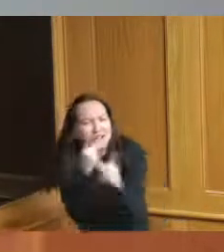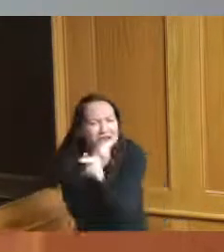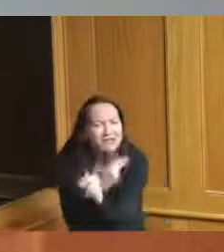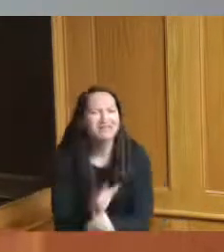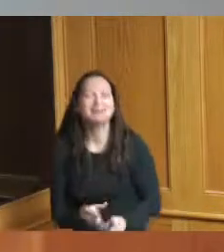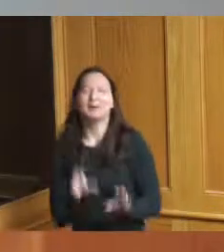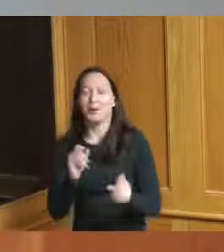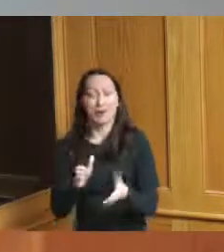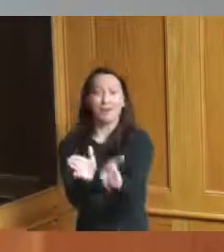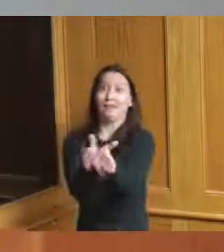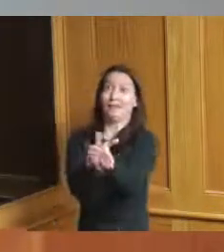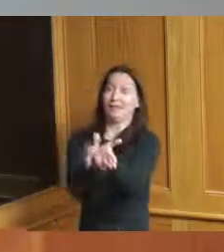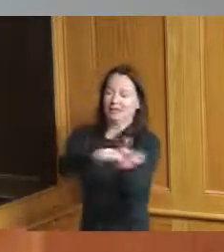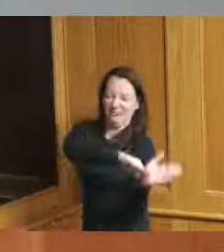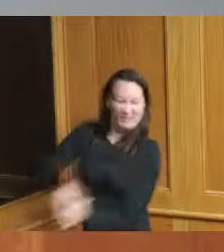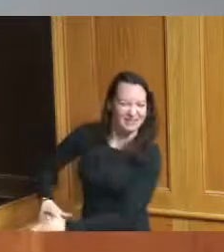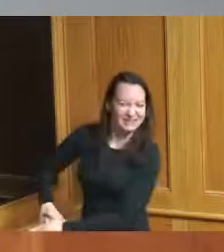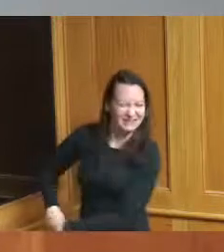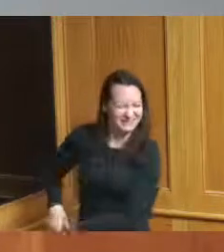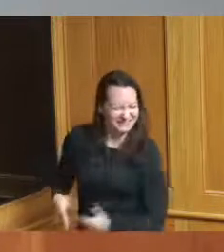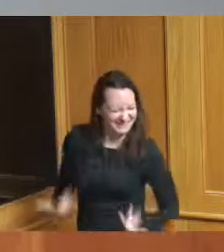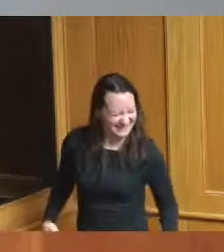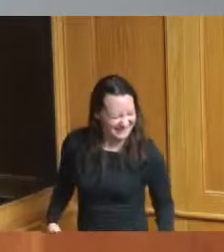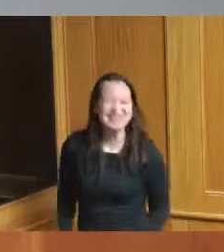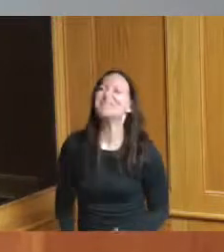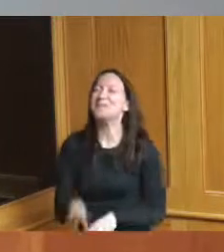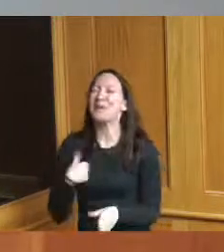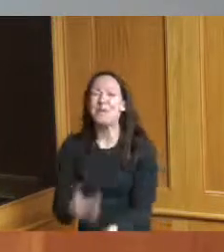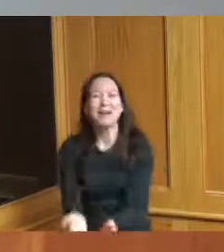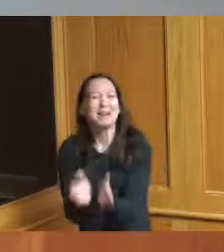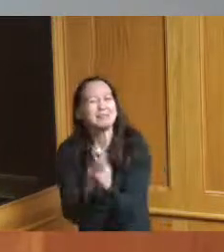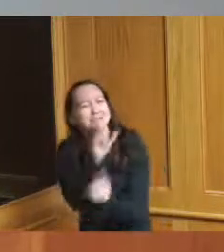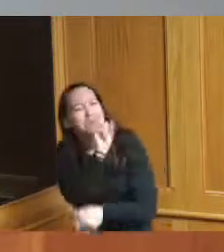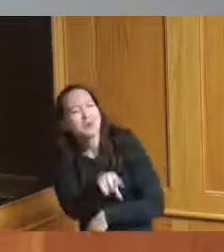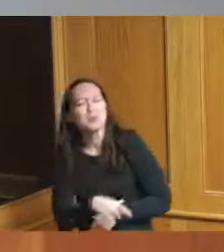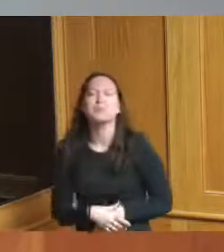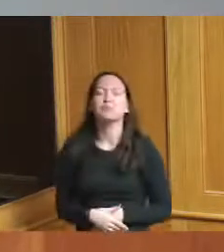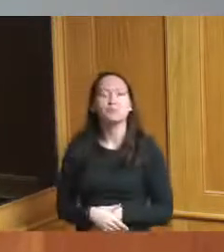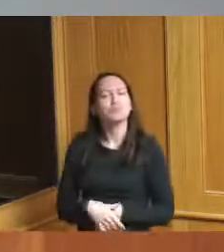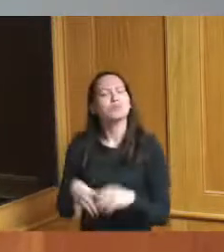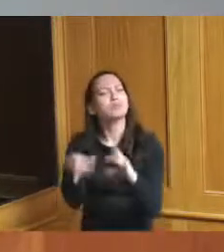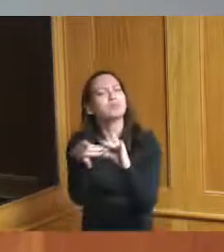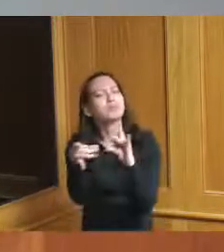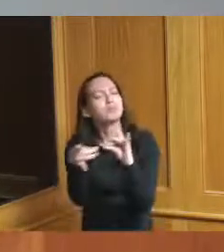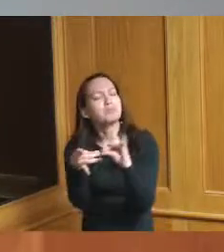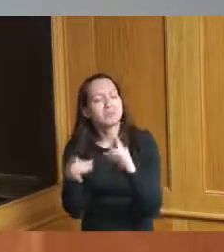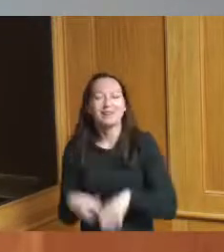no kudos to them yet the other I want to ask you a question so you you've referenced this a few times